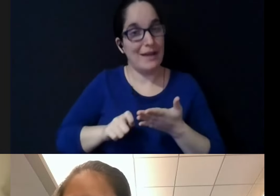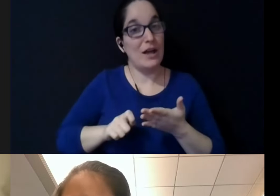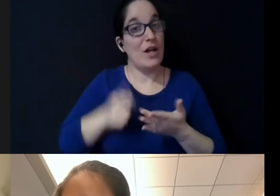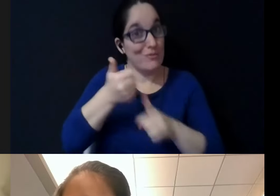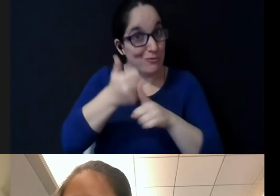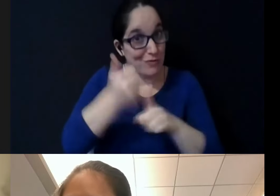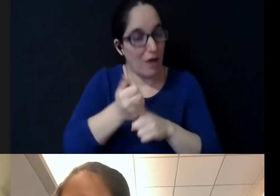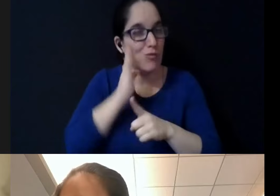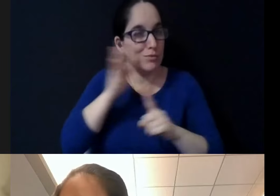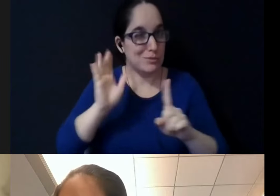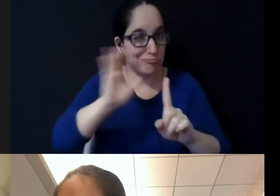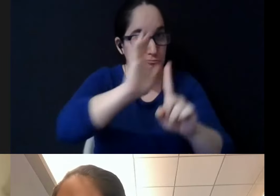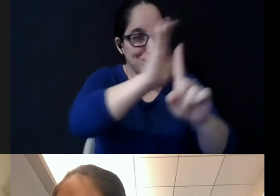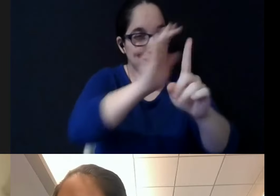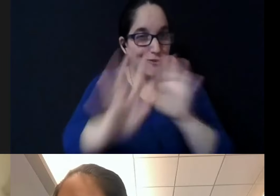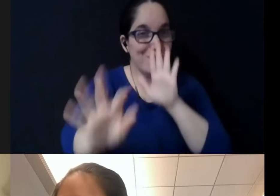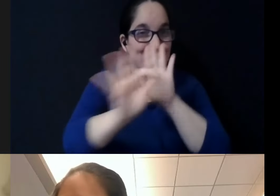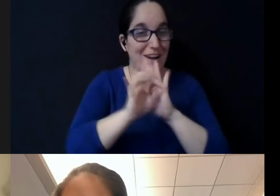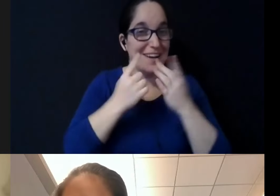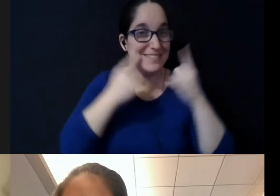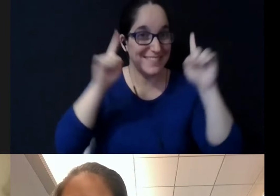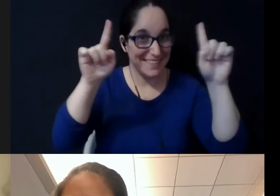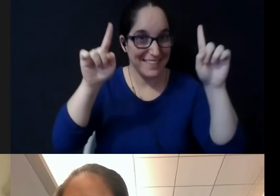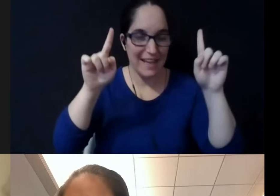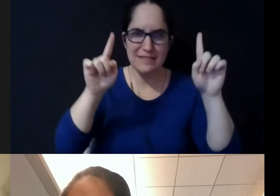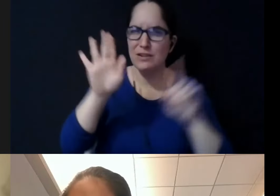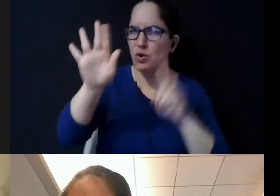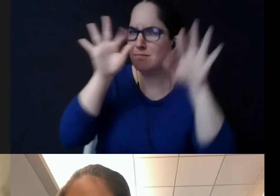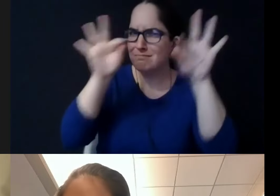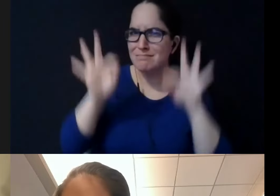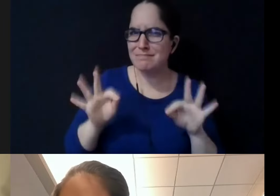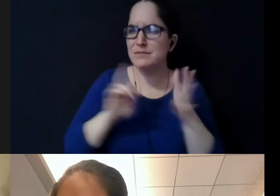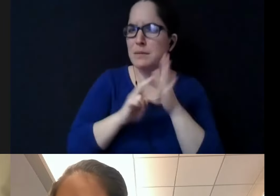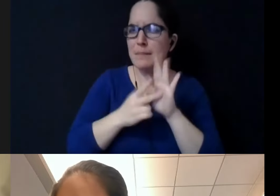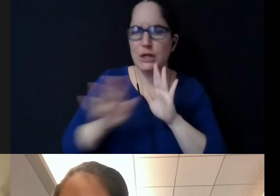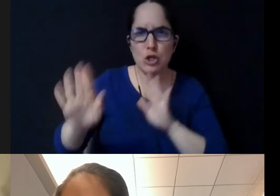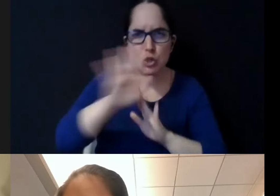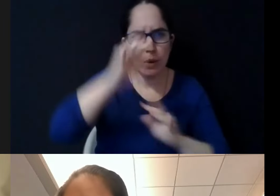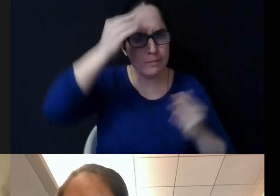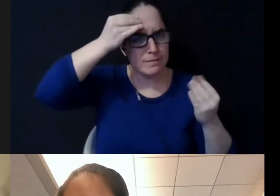Your definition of success is what you believe in, so what gets you out of bed in the morning.